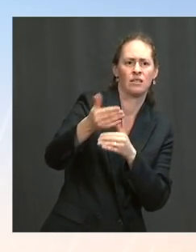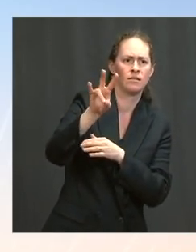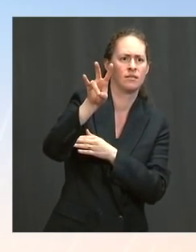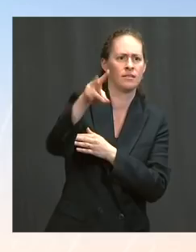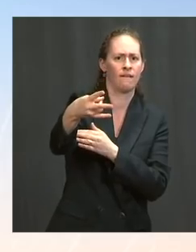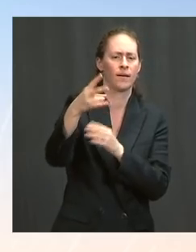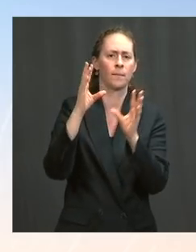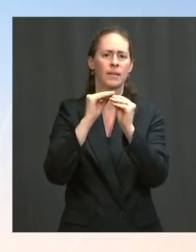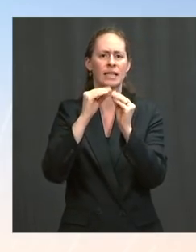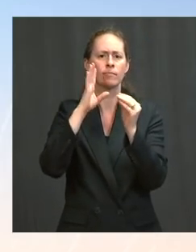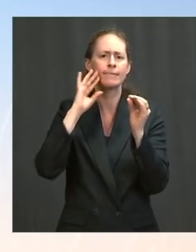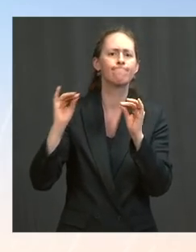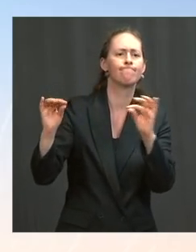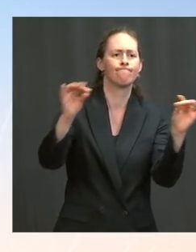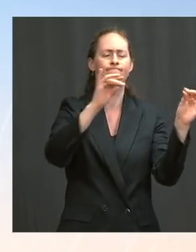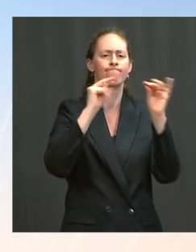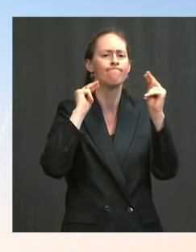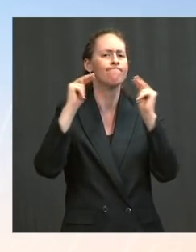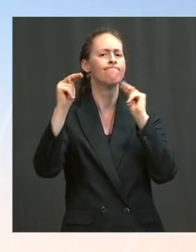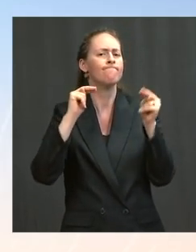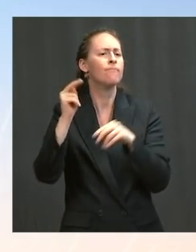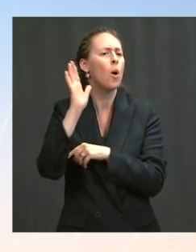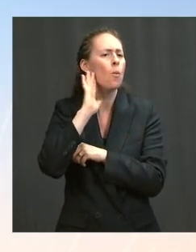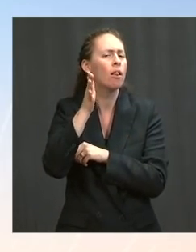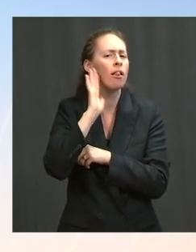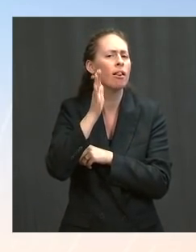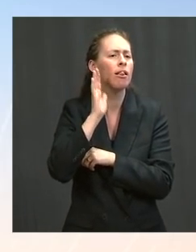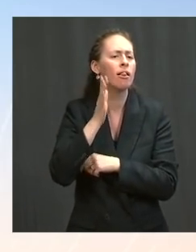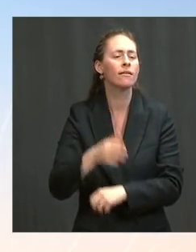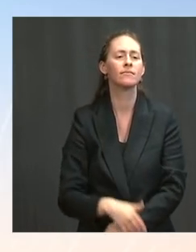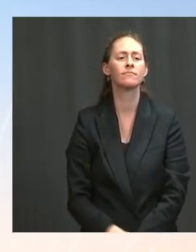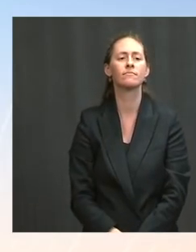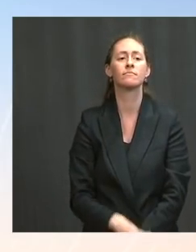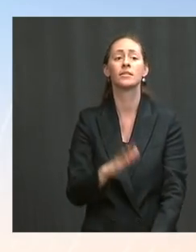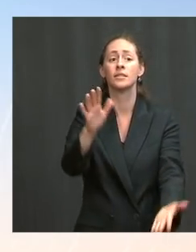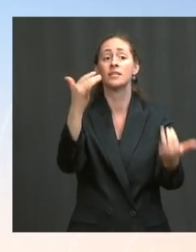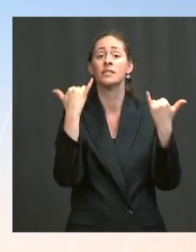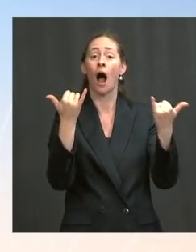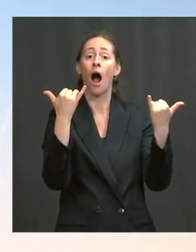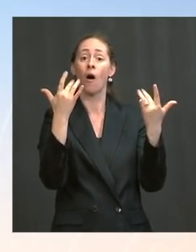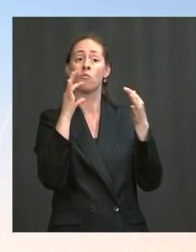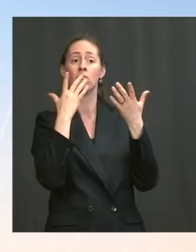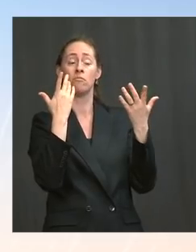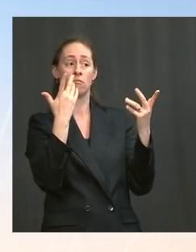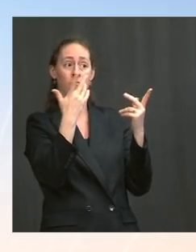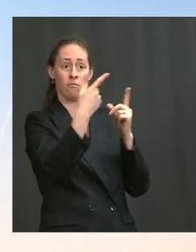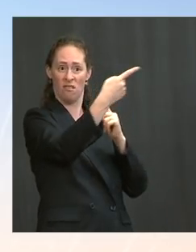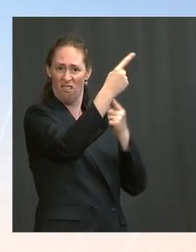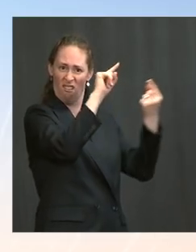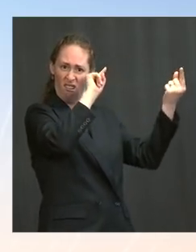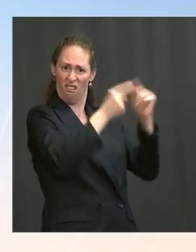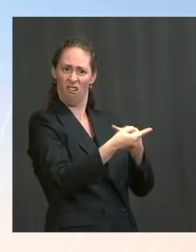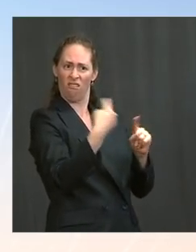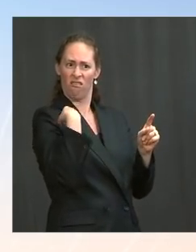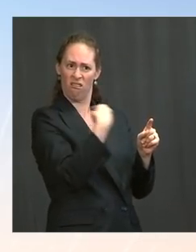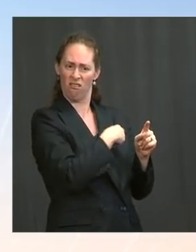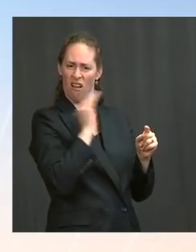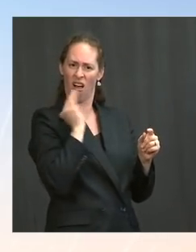But I would say that, as it relates to responding to attacks on our men and women serving -- or threats, I should say,